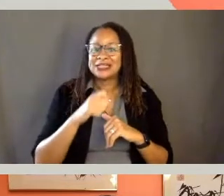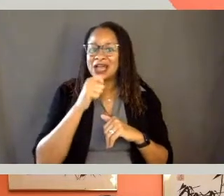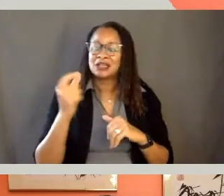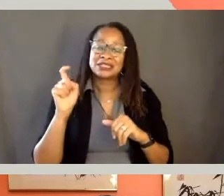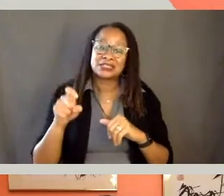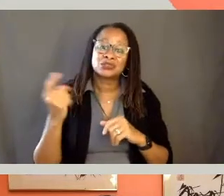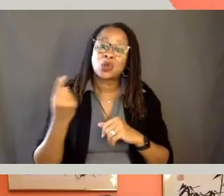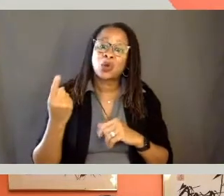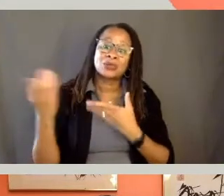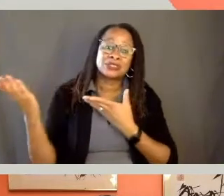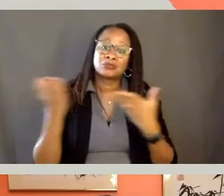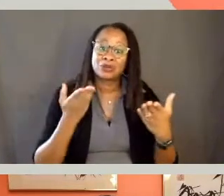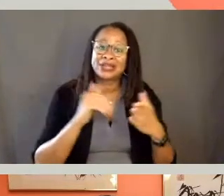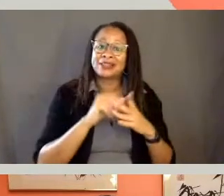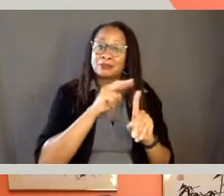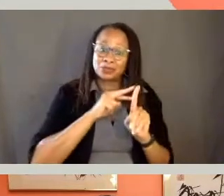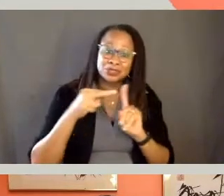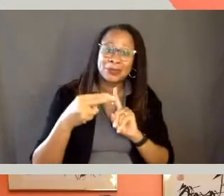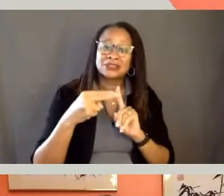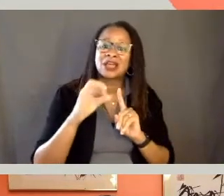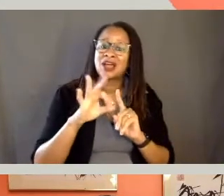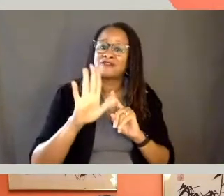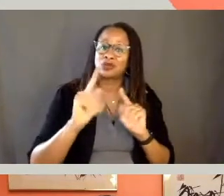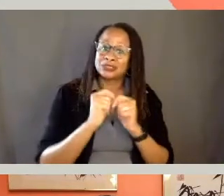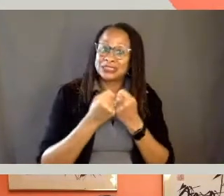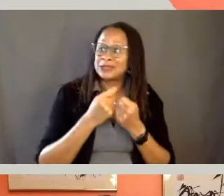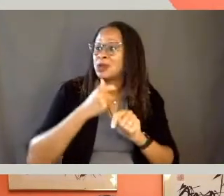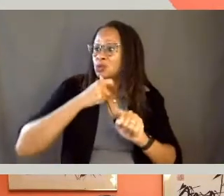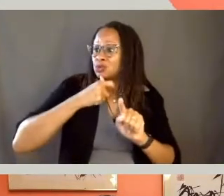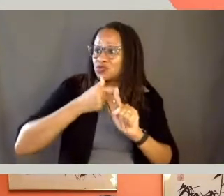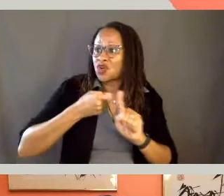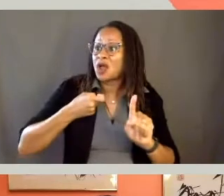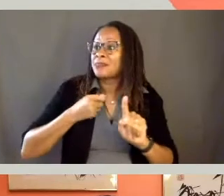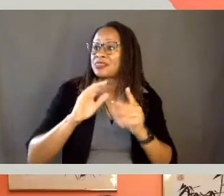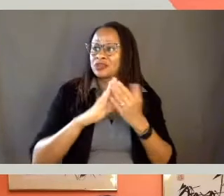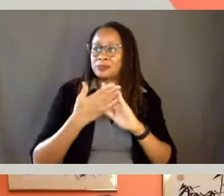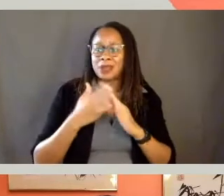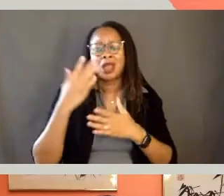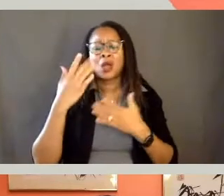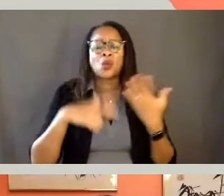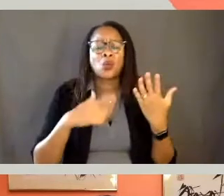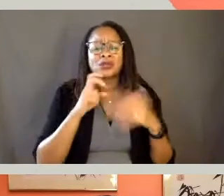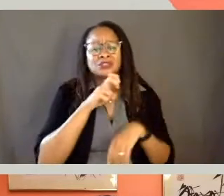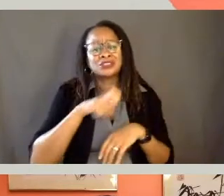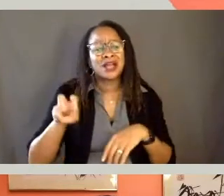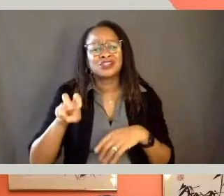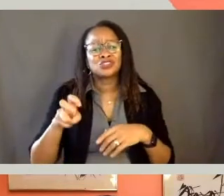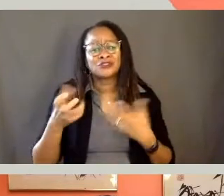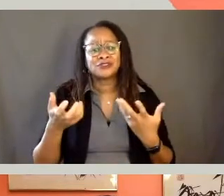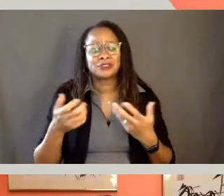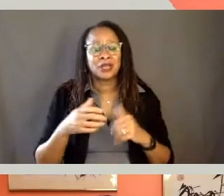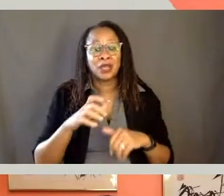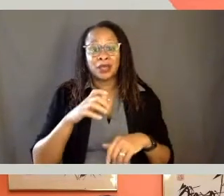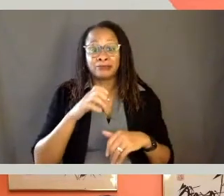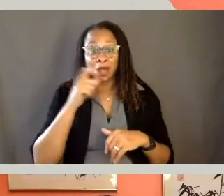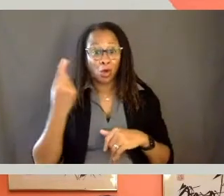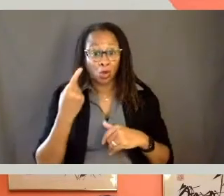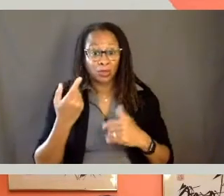bringing in the perspective of your team who is from the community and how does that shift not only who's the audience for, but sort of